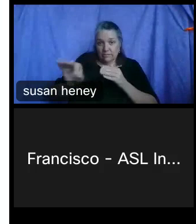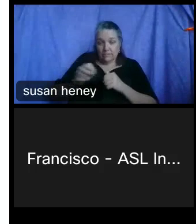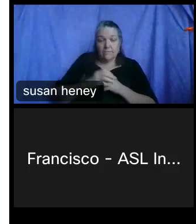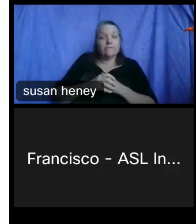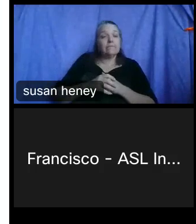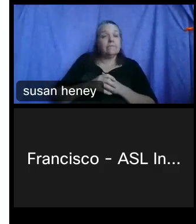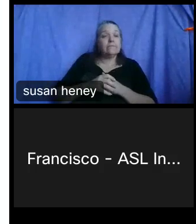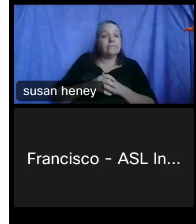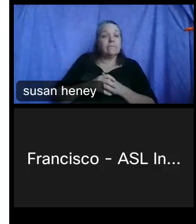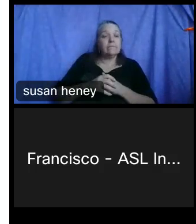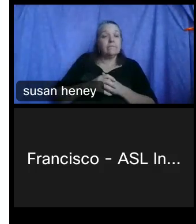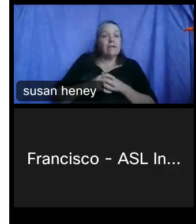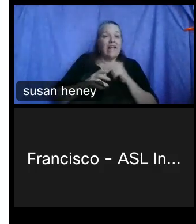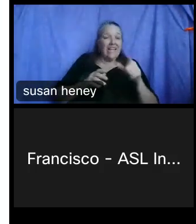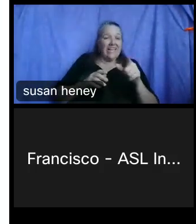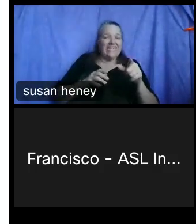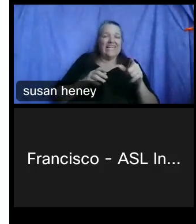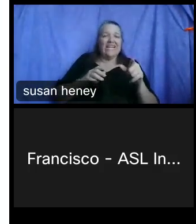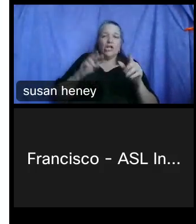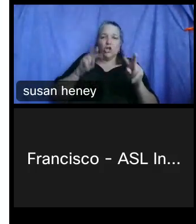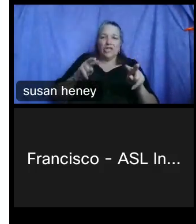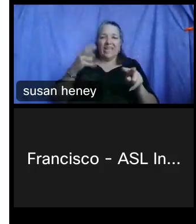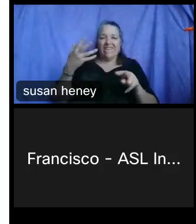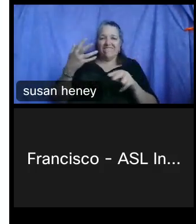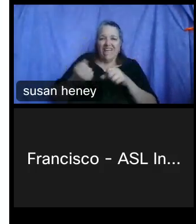in five-year increments for the United States. I will show you this again live